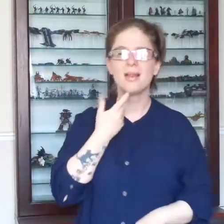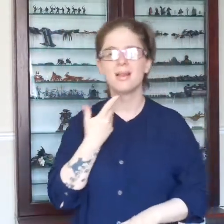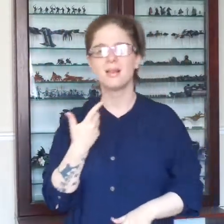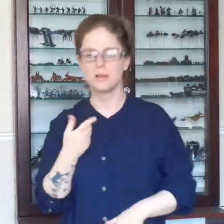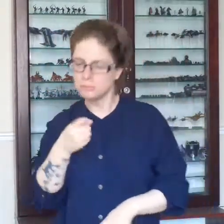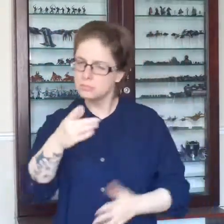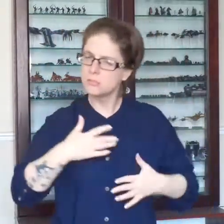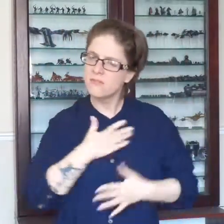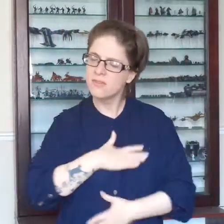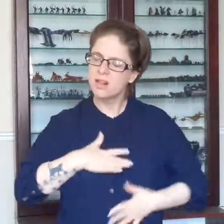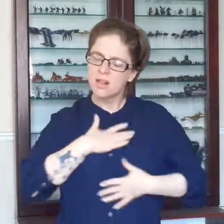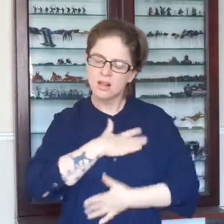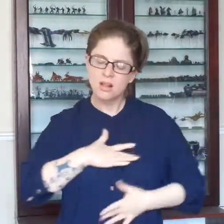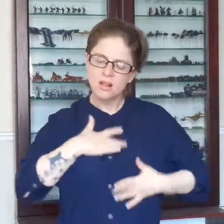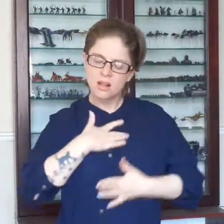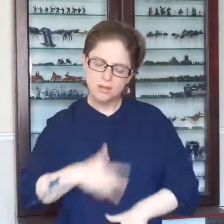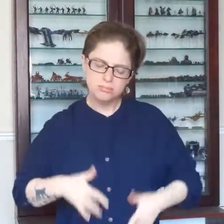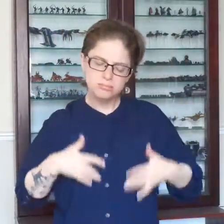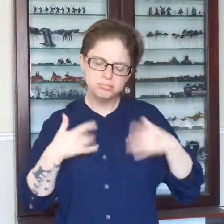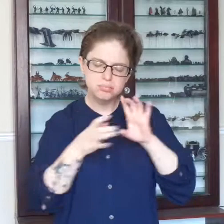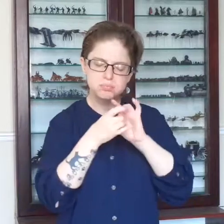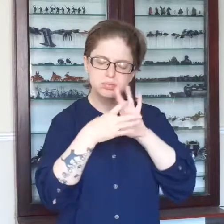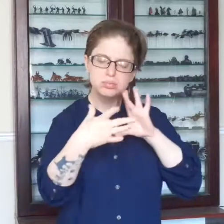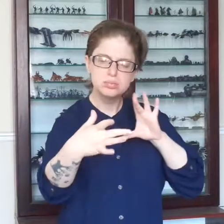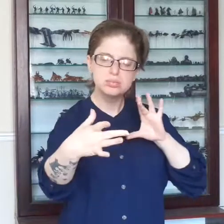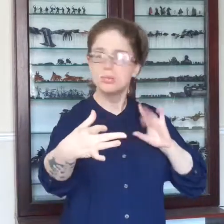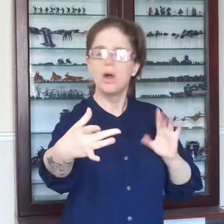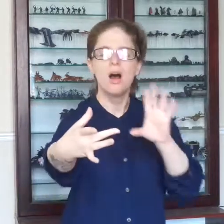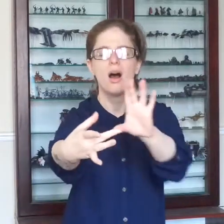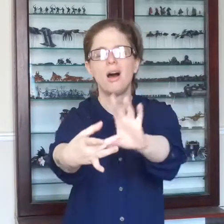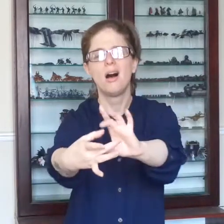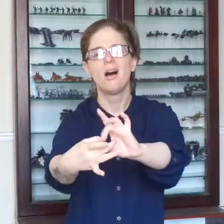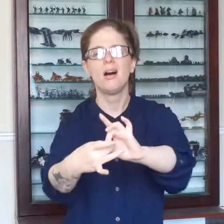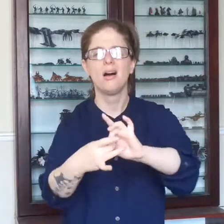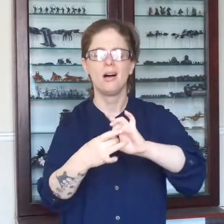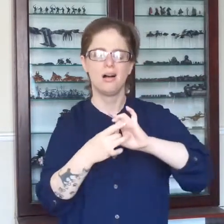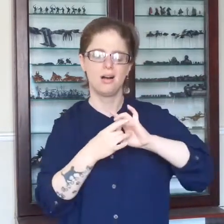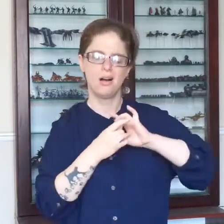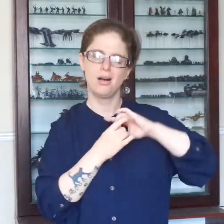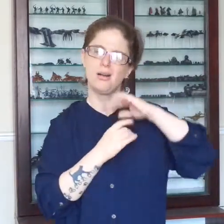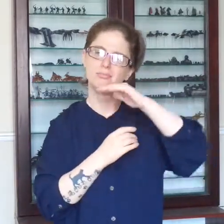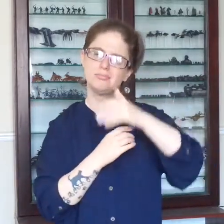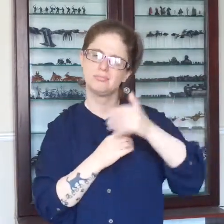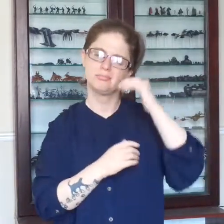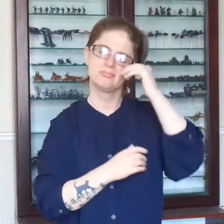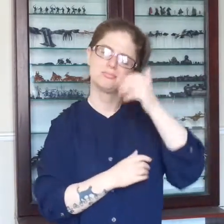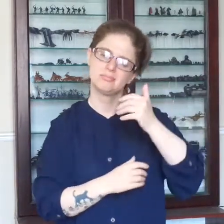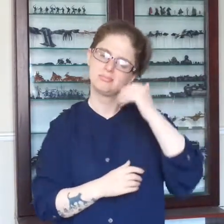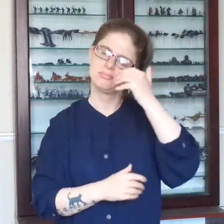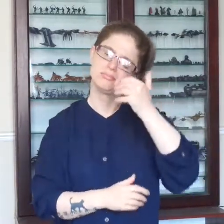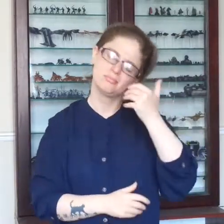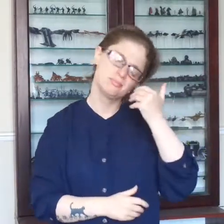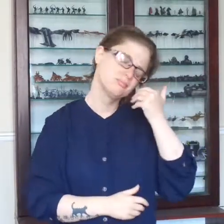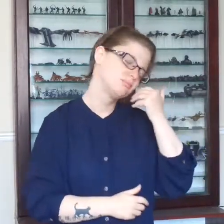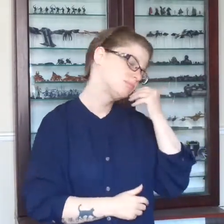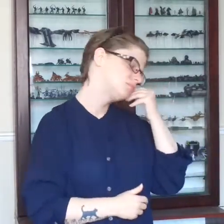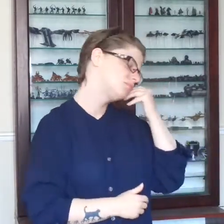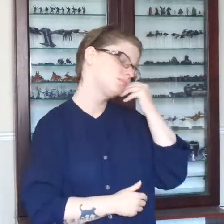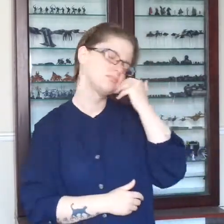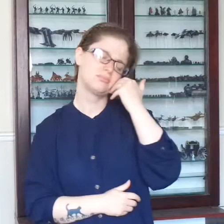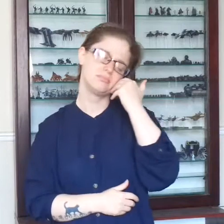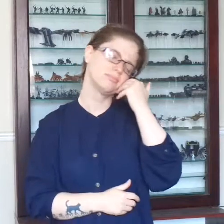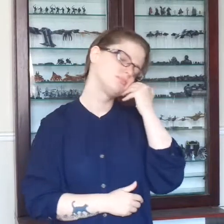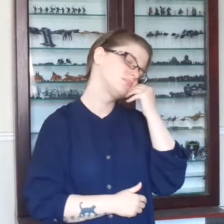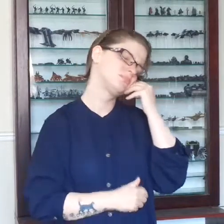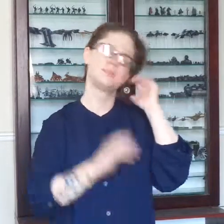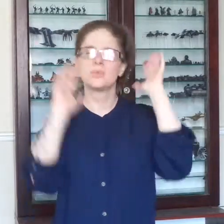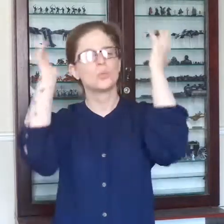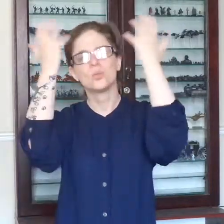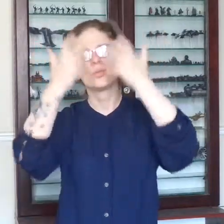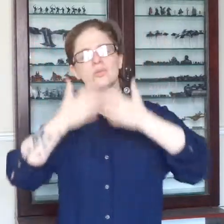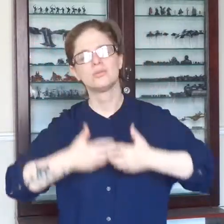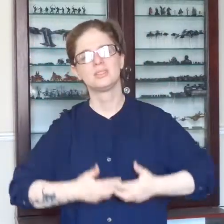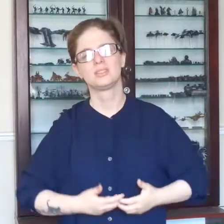Cold nights and the Sunday mornings On your way and out of the grey